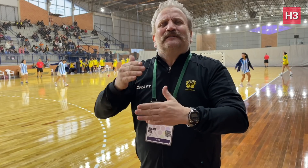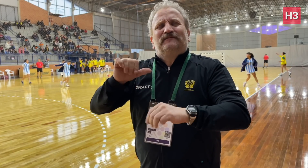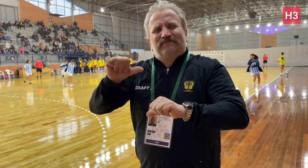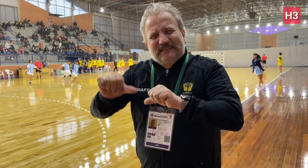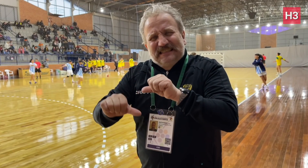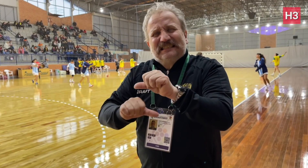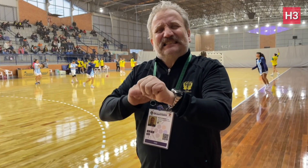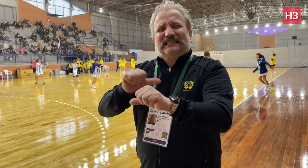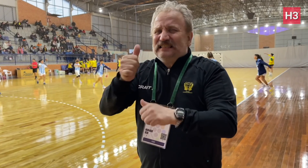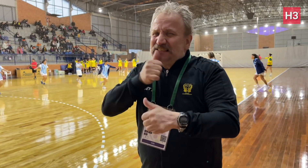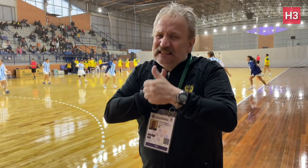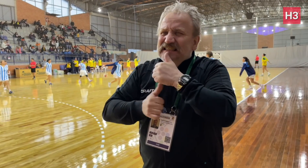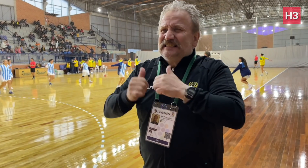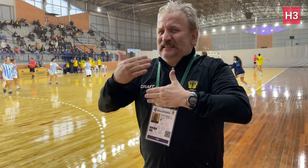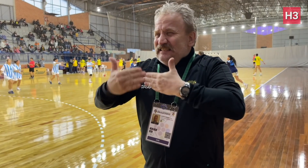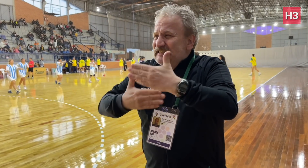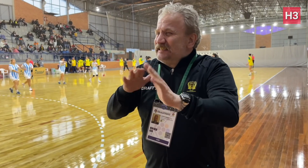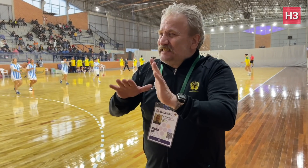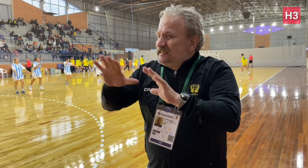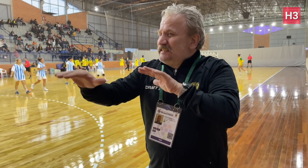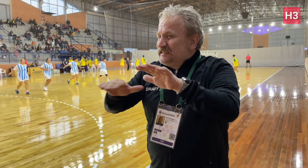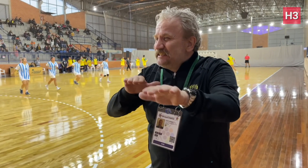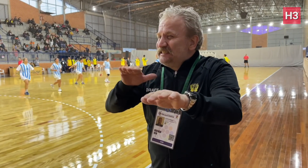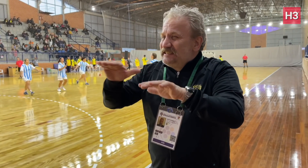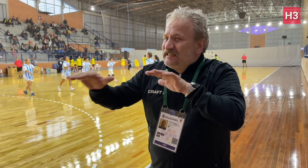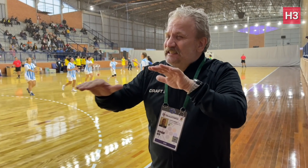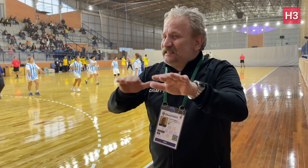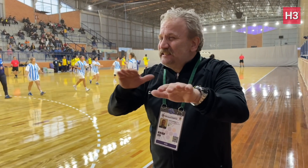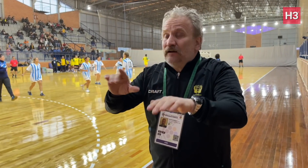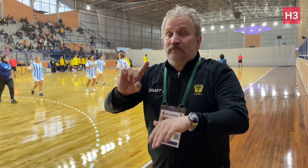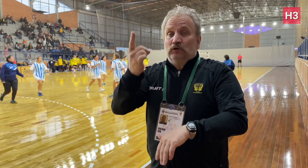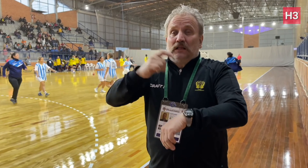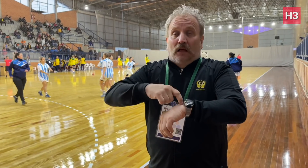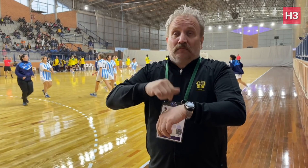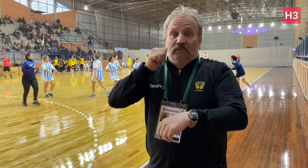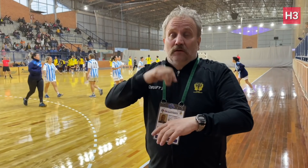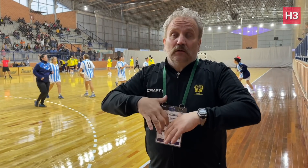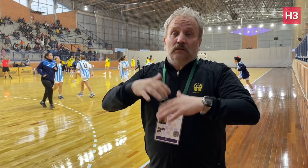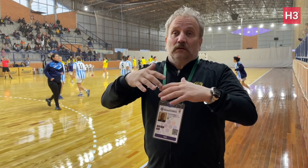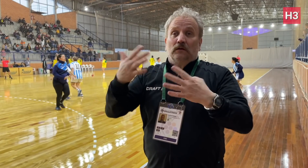It wasn’t easy recruiting teams. At first we had nine countries,